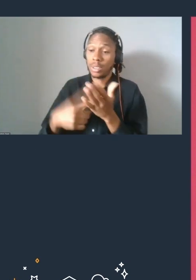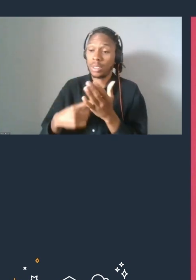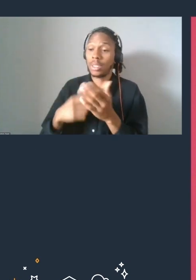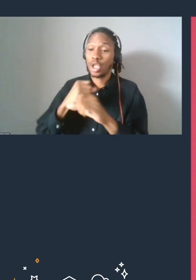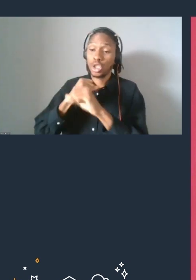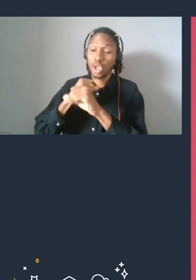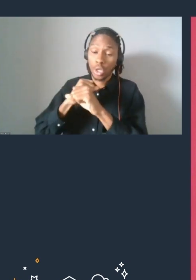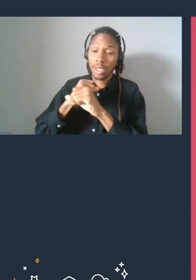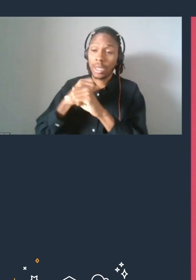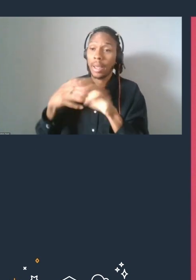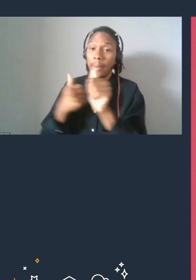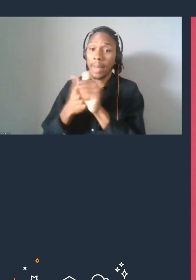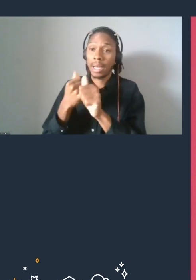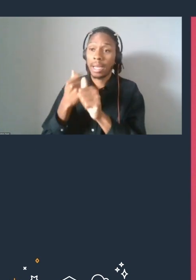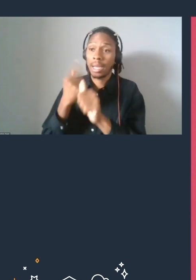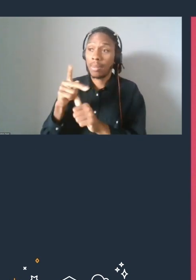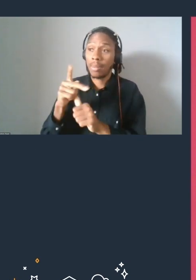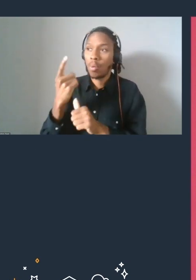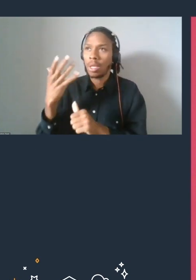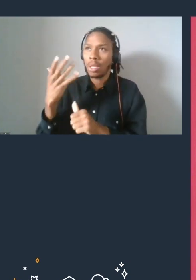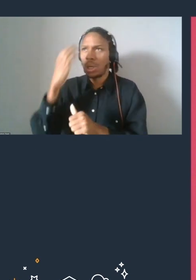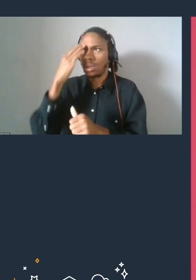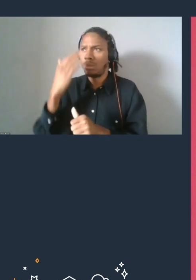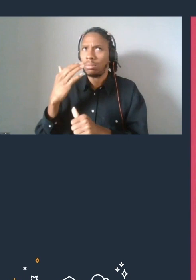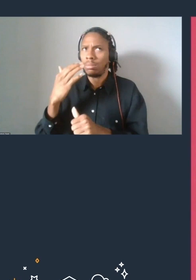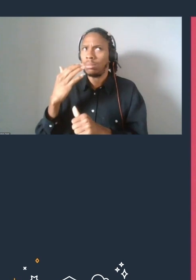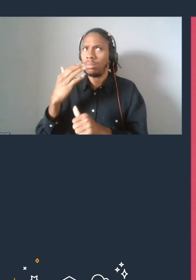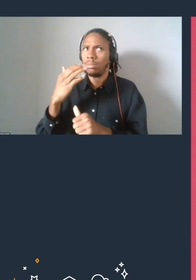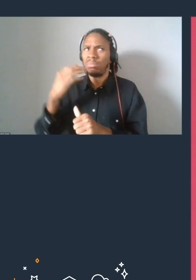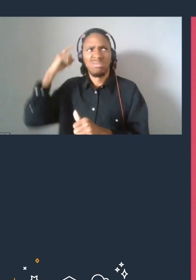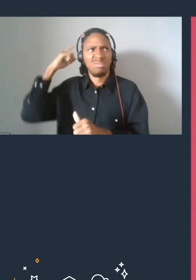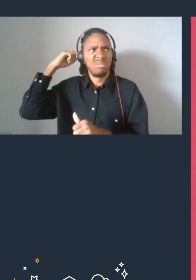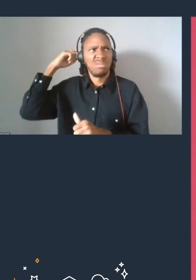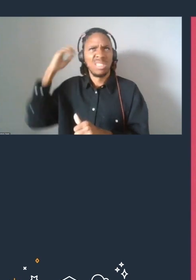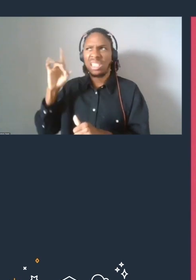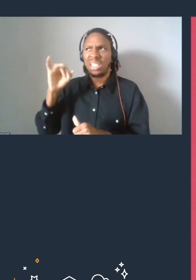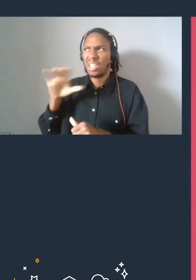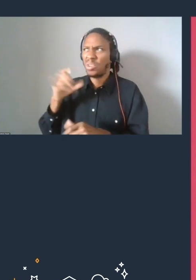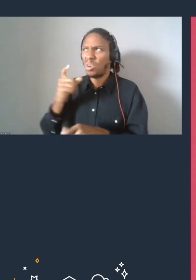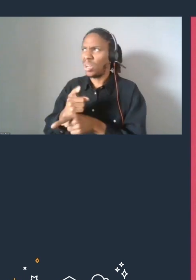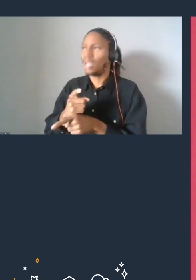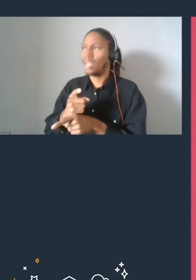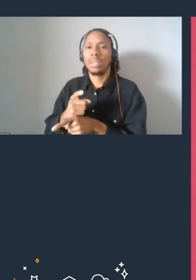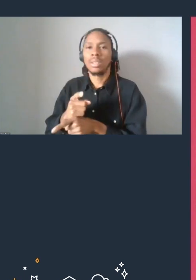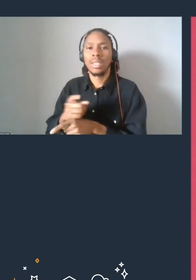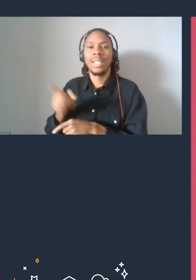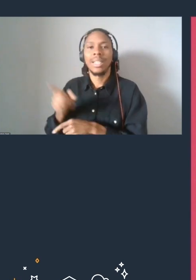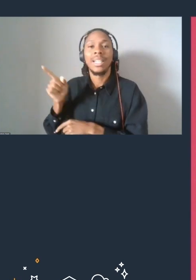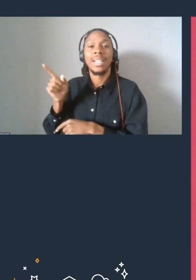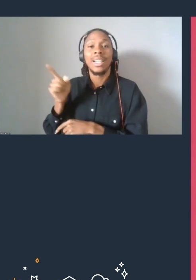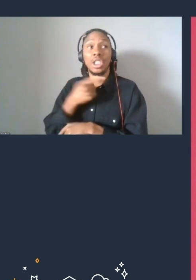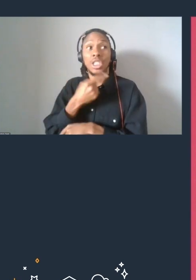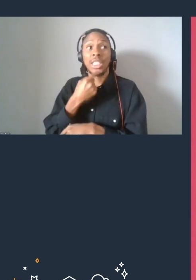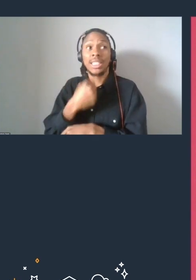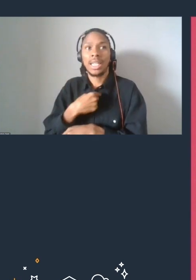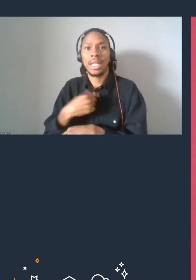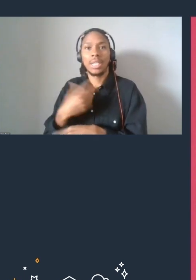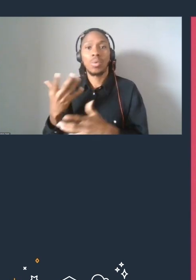you wanna know is did I do it right? And what Shakhi's telling us here is that by focusing on bucket policy,